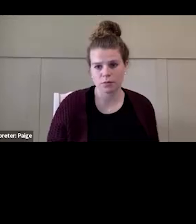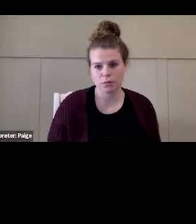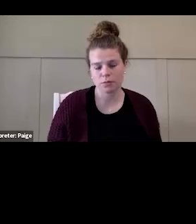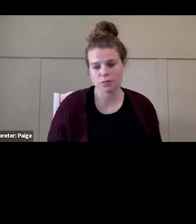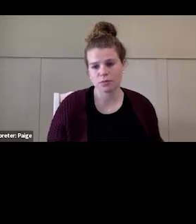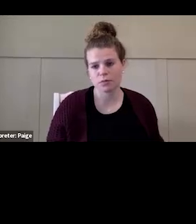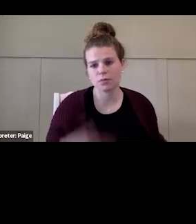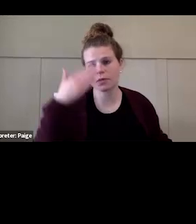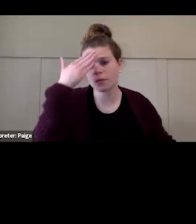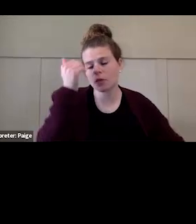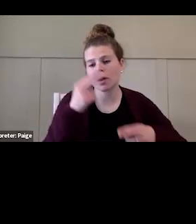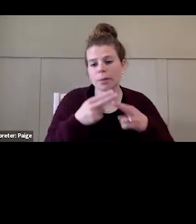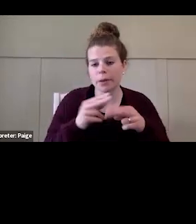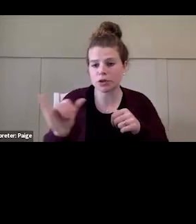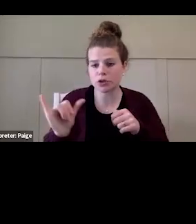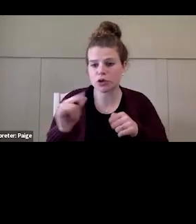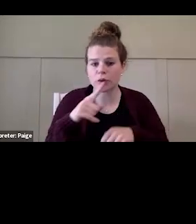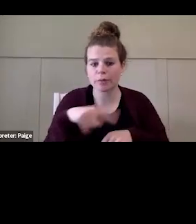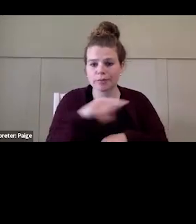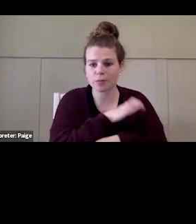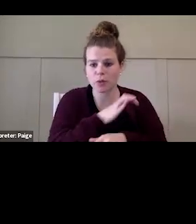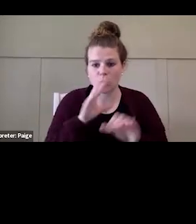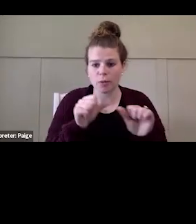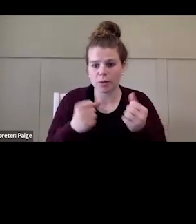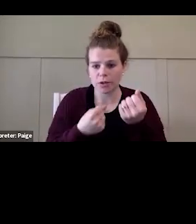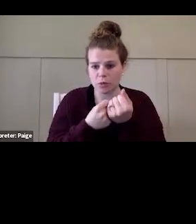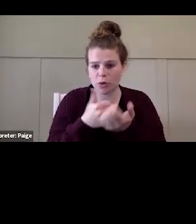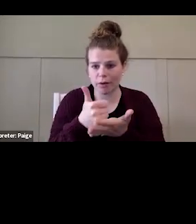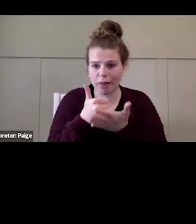will also really be able to support and help us increase